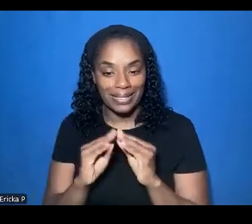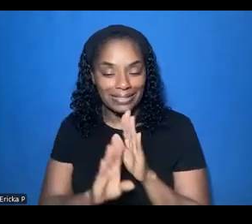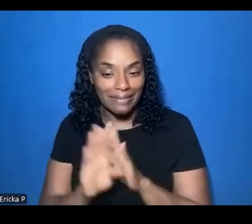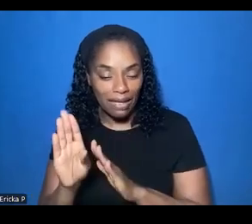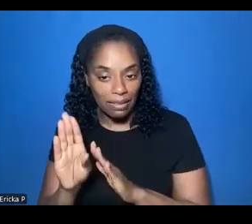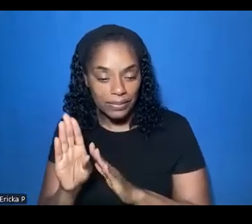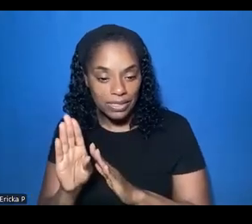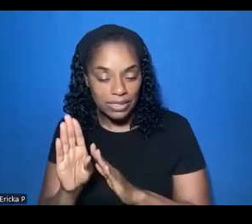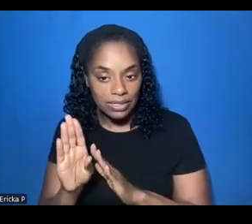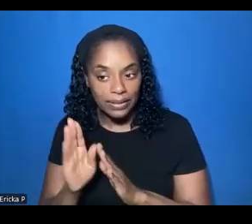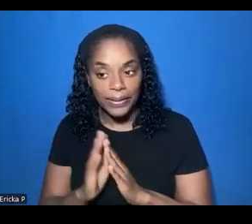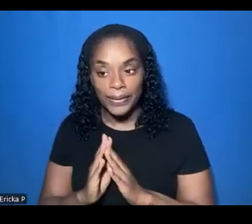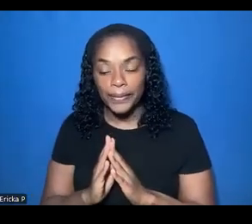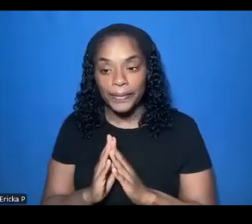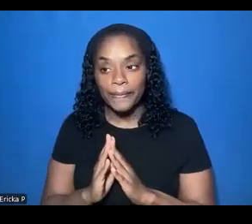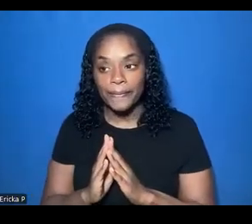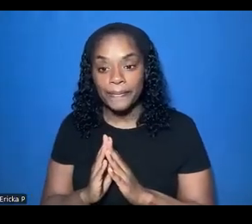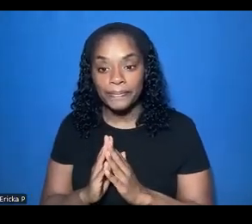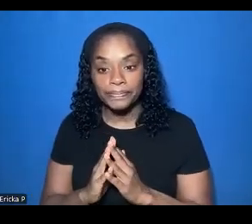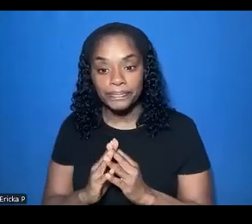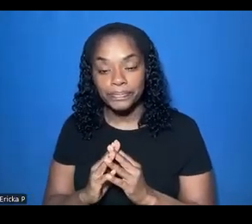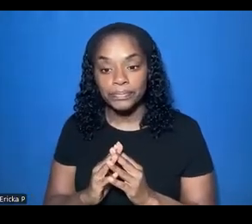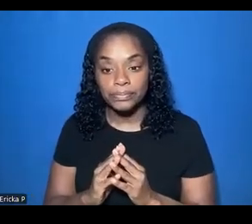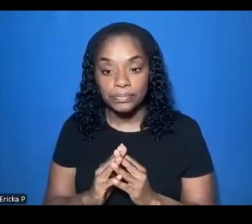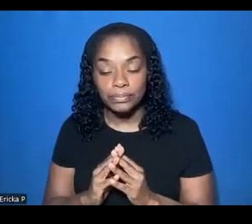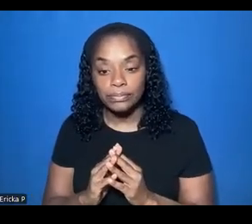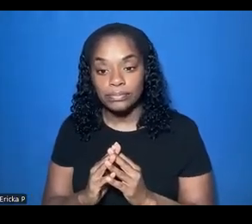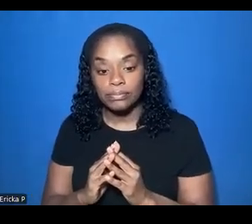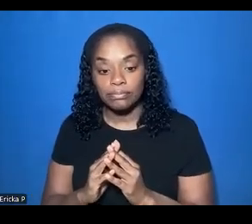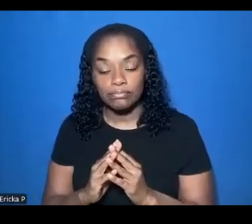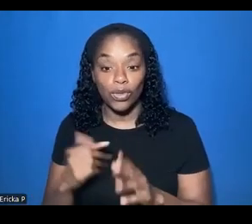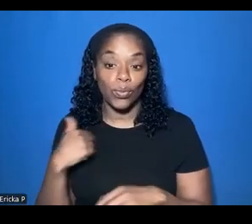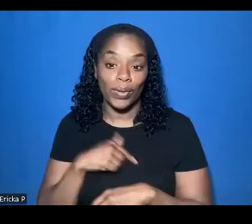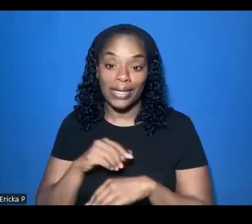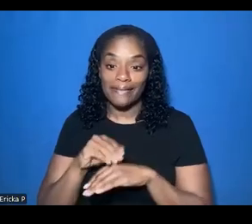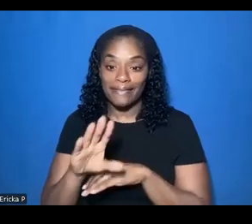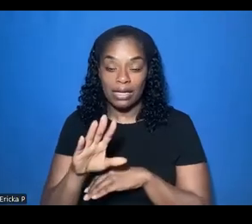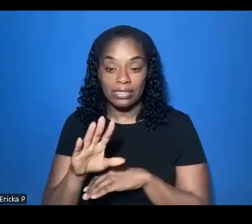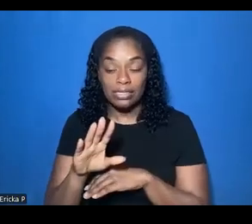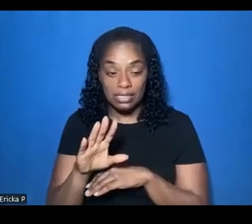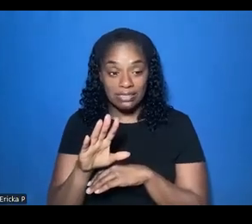Also in when when what we advise is when you request the assessment,